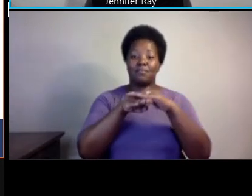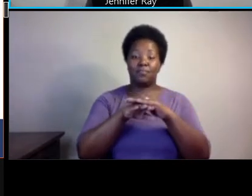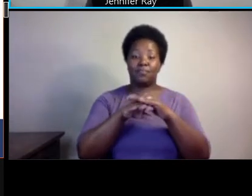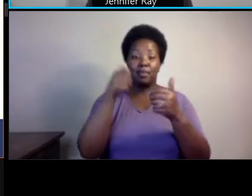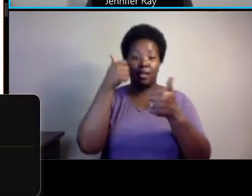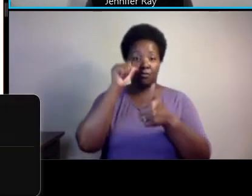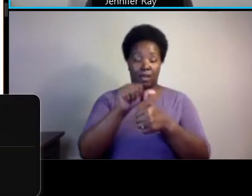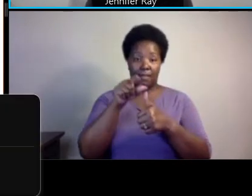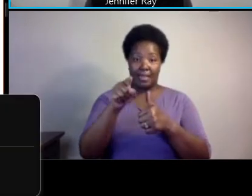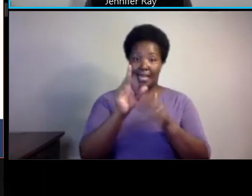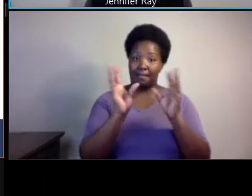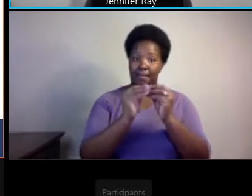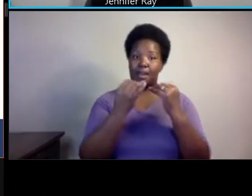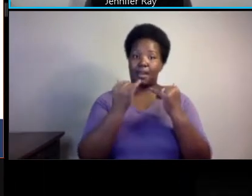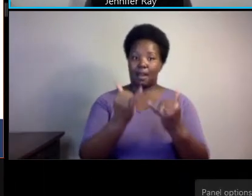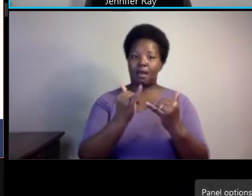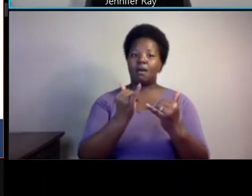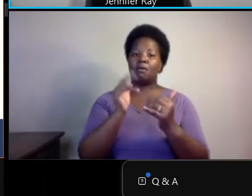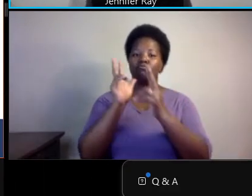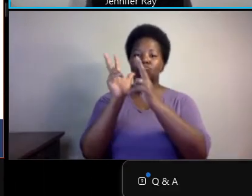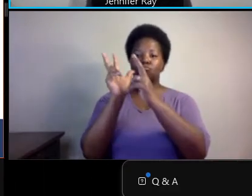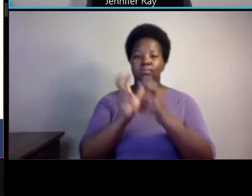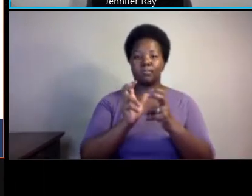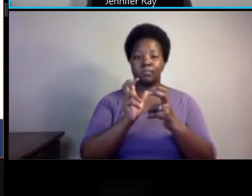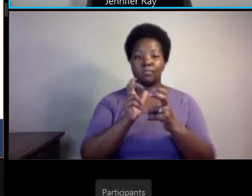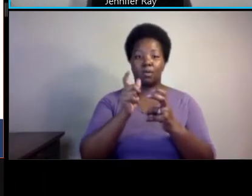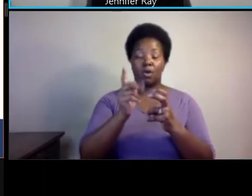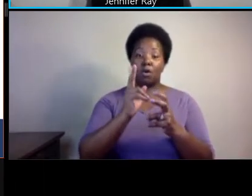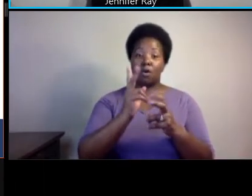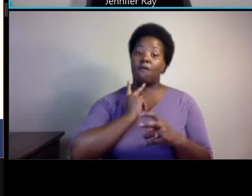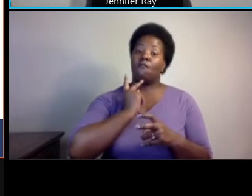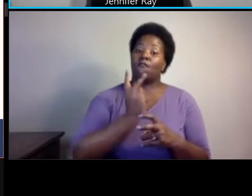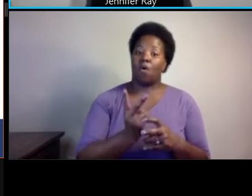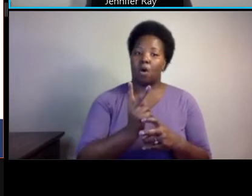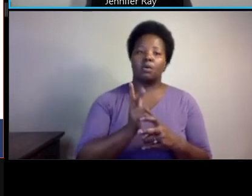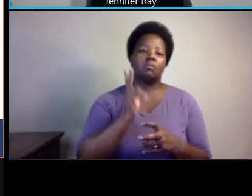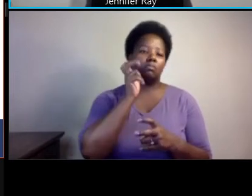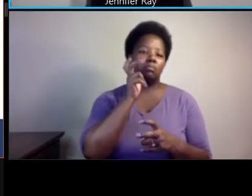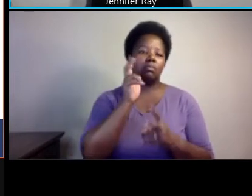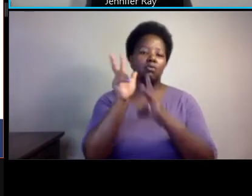choose the live option we'll keep a record of all the questions asked at this meeting